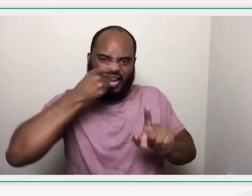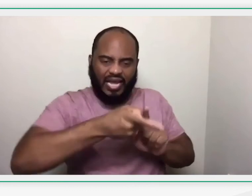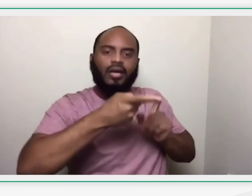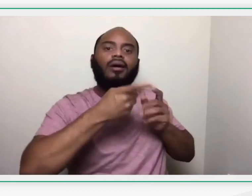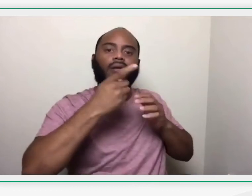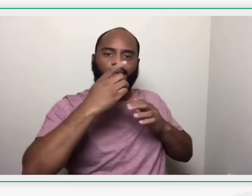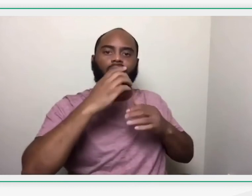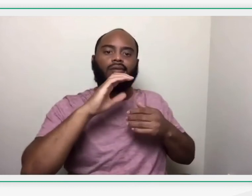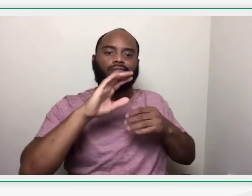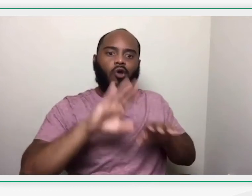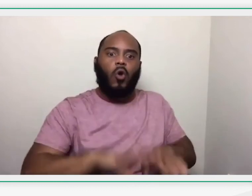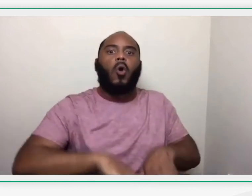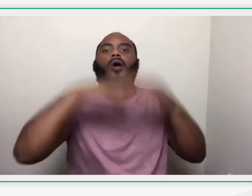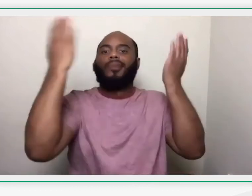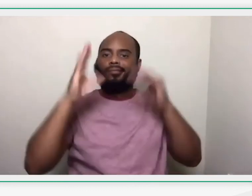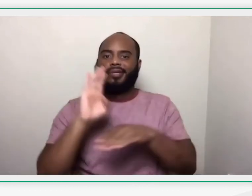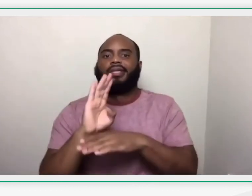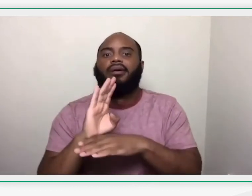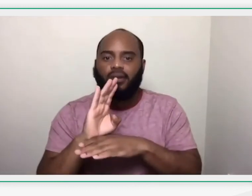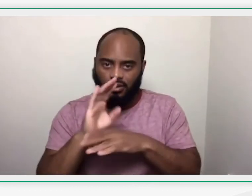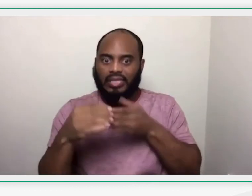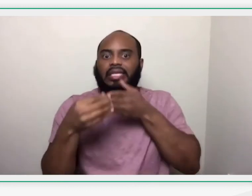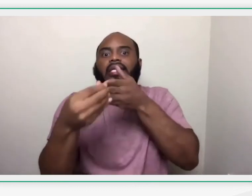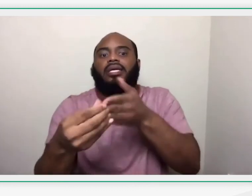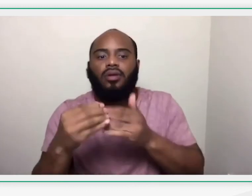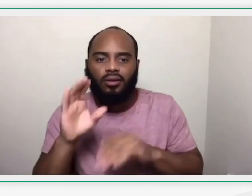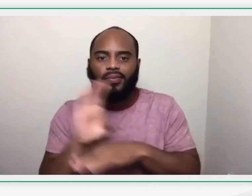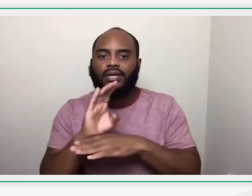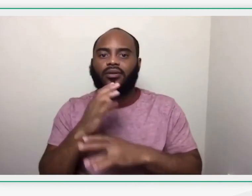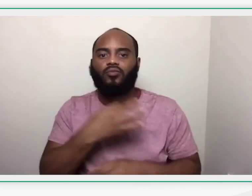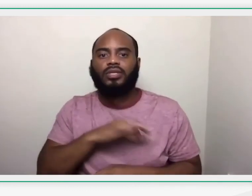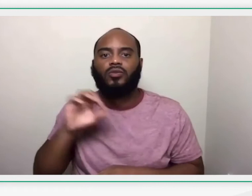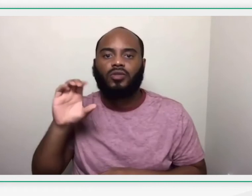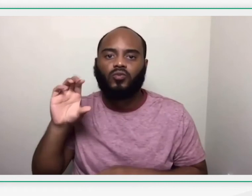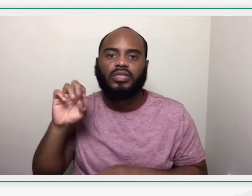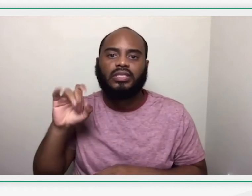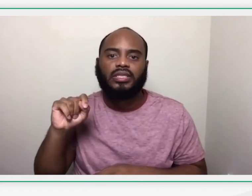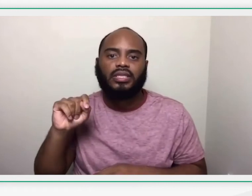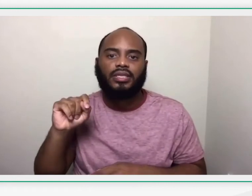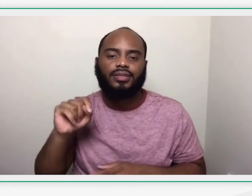then from there you can open a business and start working on developing your business credit score.